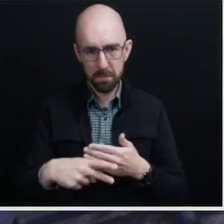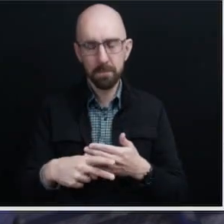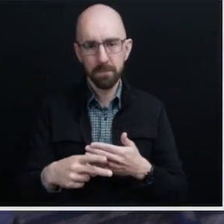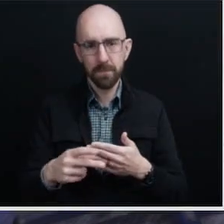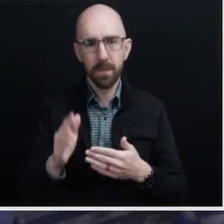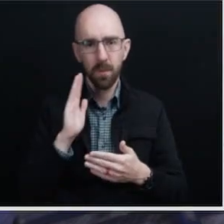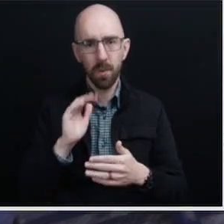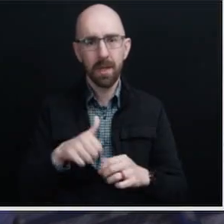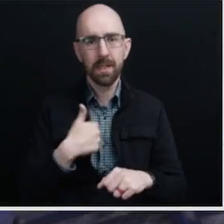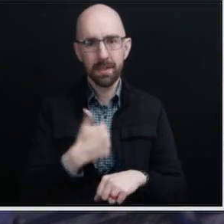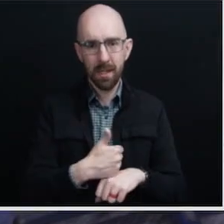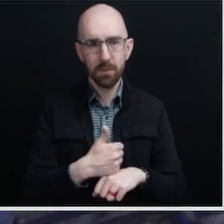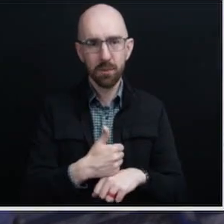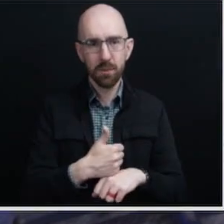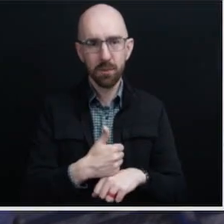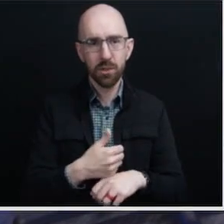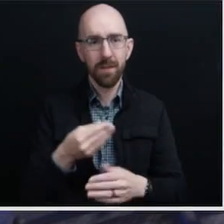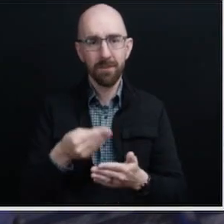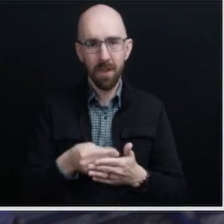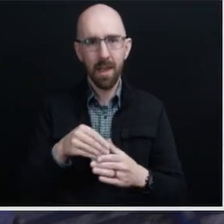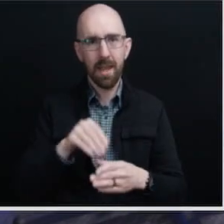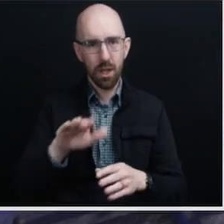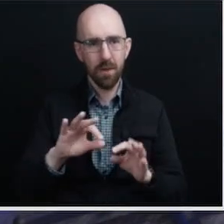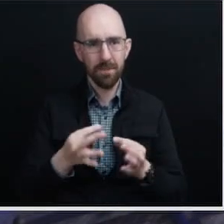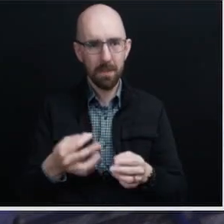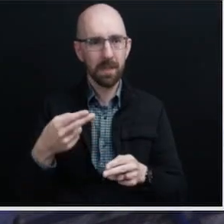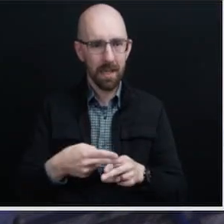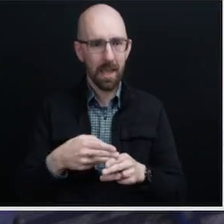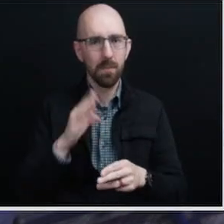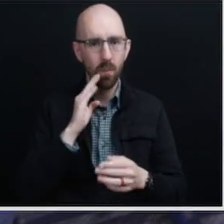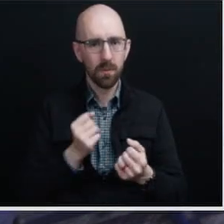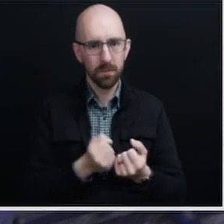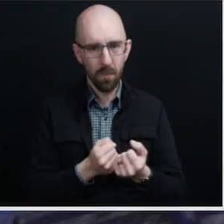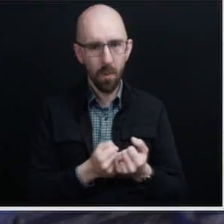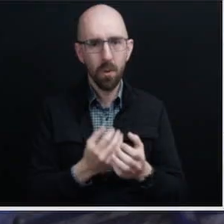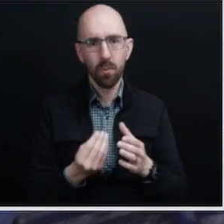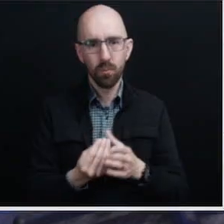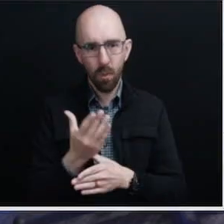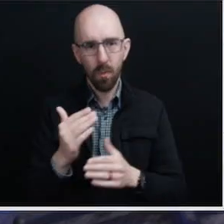a fund in your family's name that will support uh the growth and advancement of the breast cancer